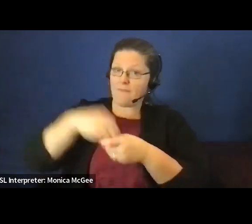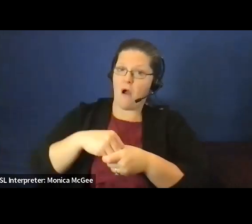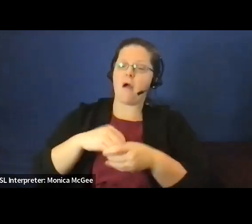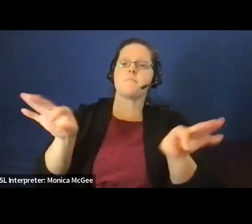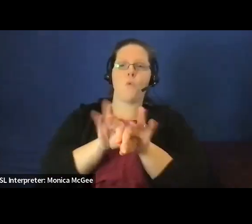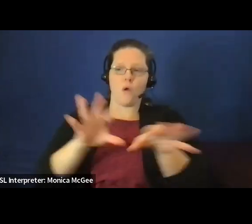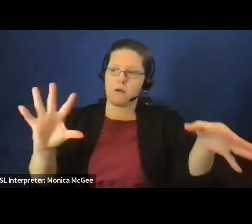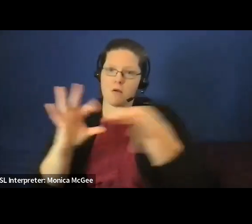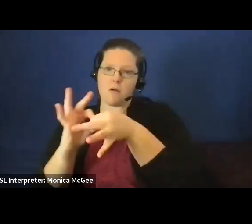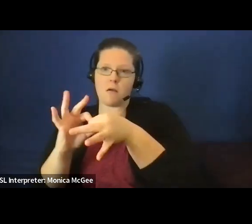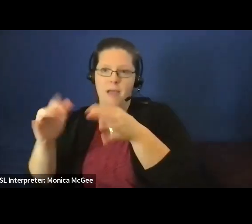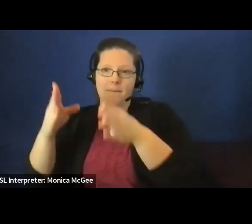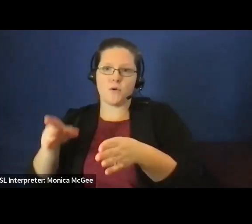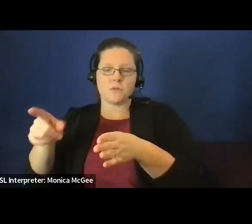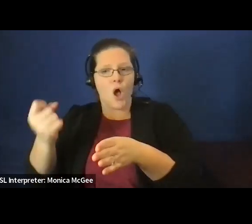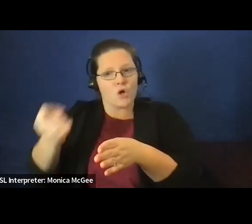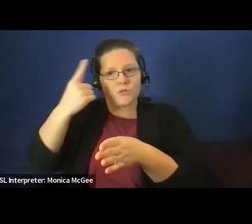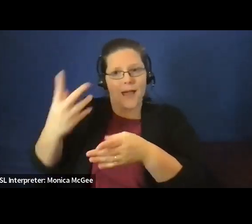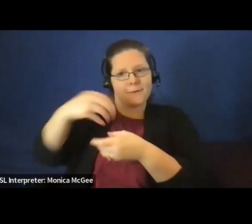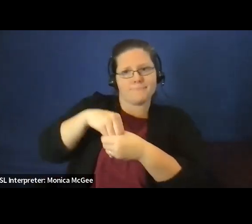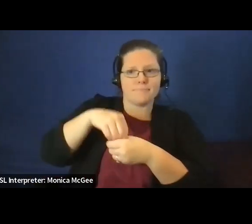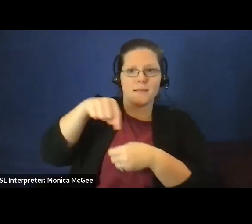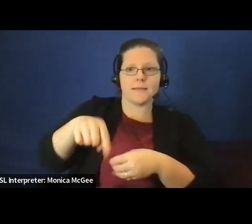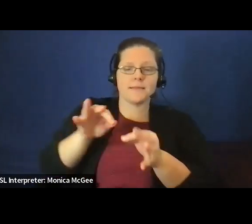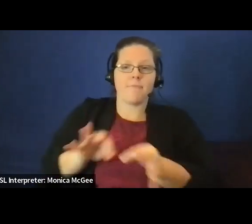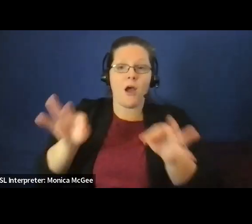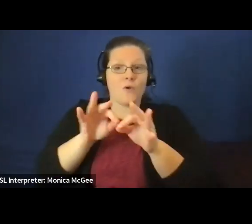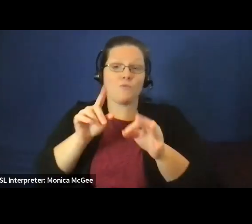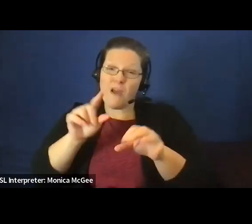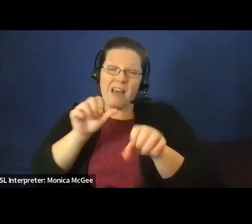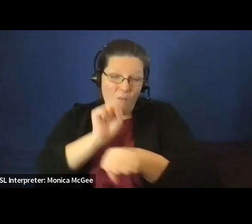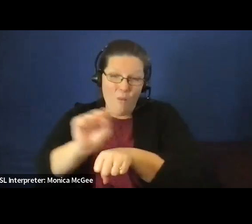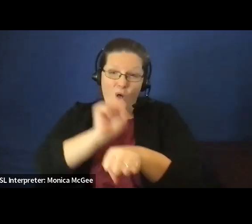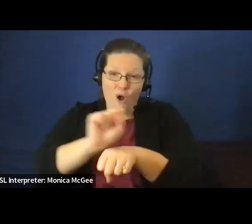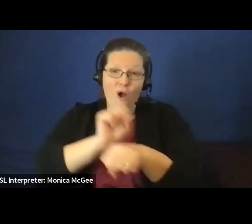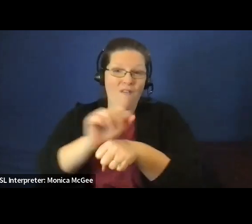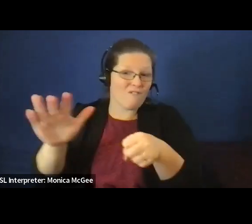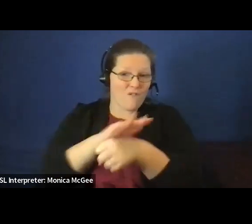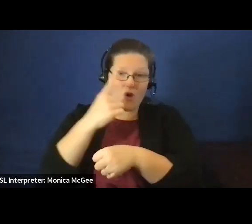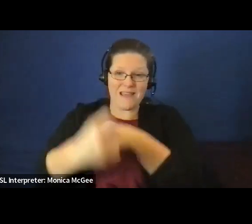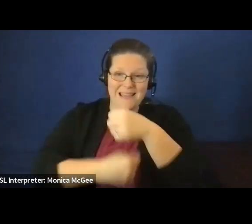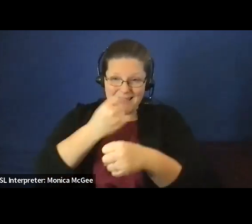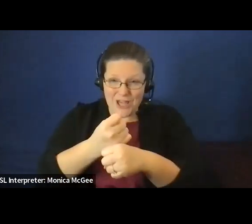understanding who that ADA coordinator is and you have an active ADA coordinator, partnering with them so